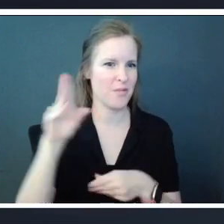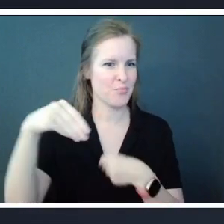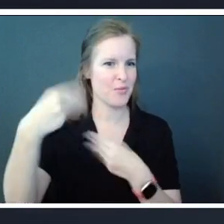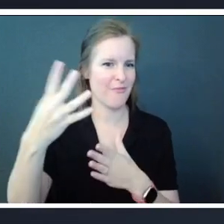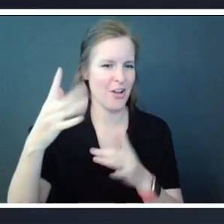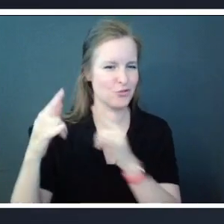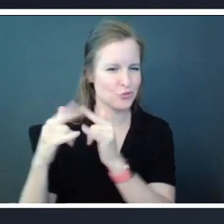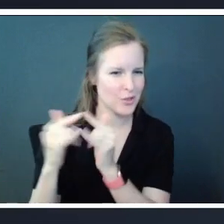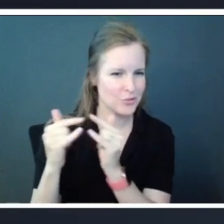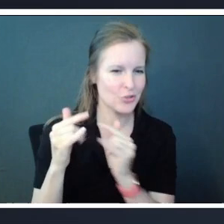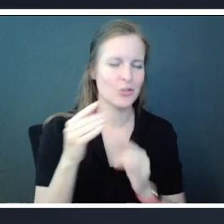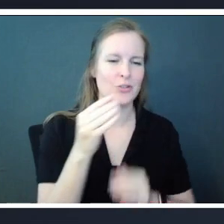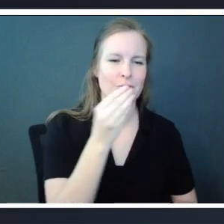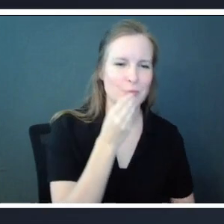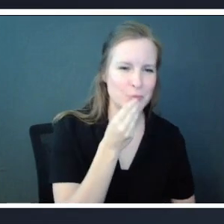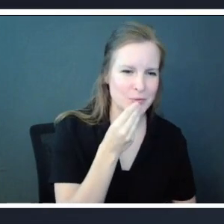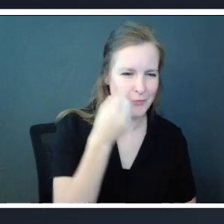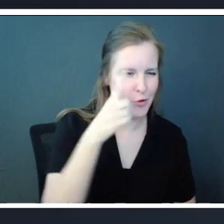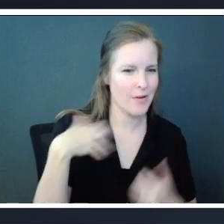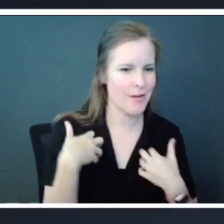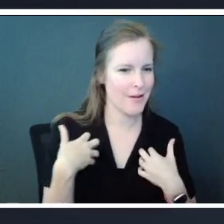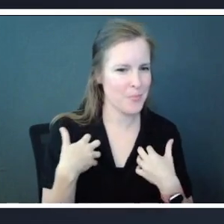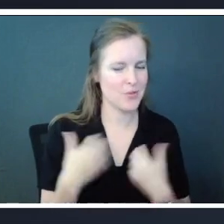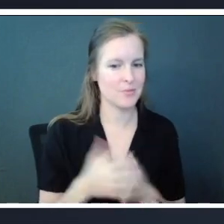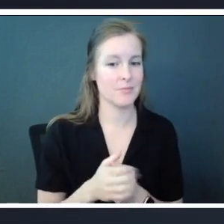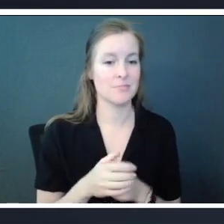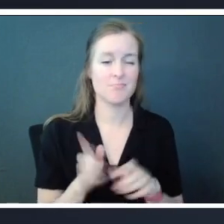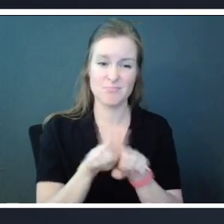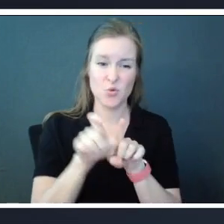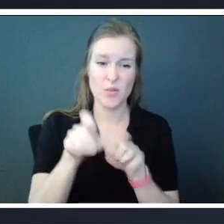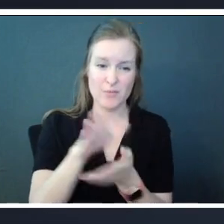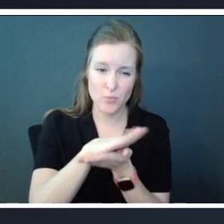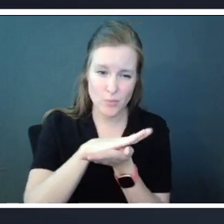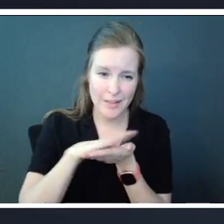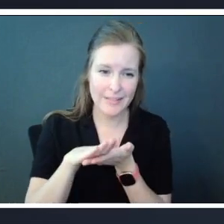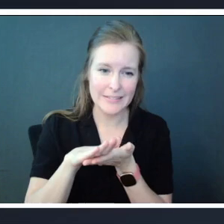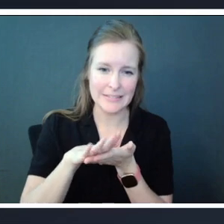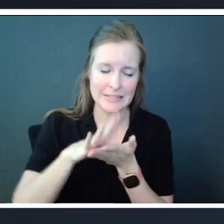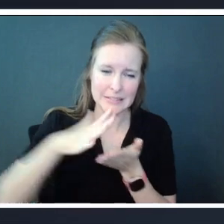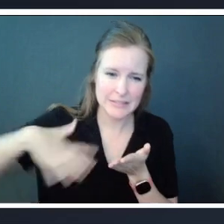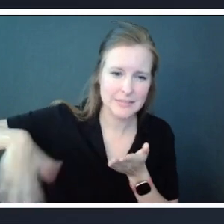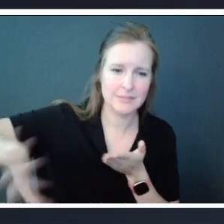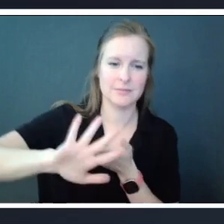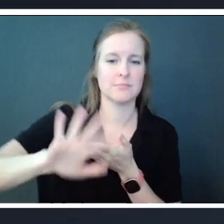really important to help keep habitats clean. You can help clean up habitats by picking up trash and